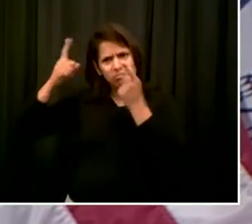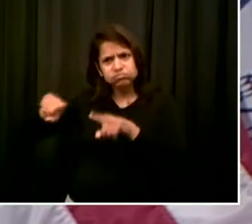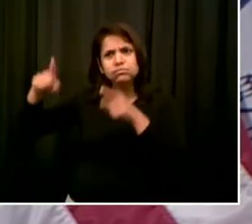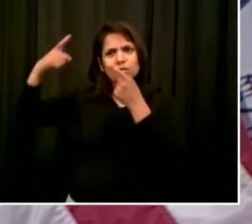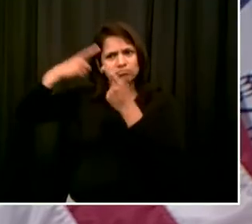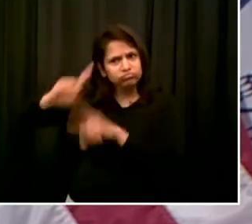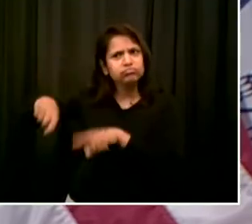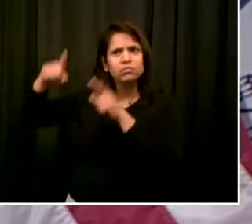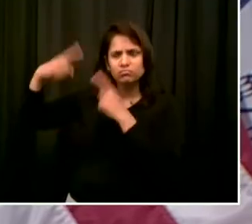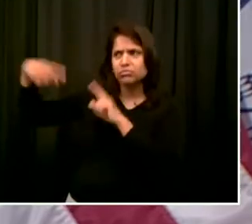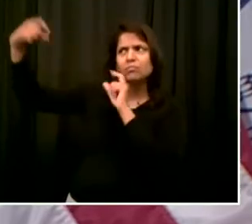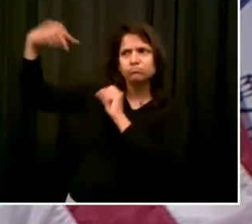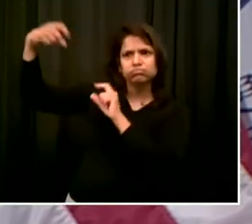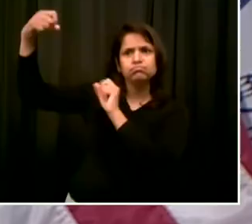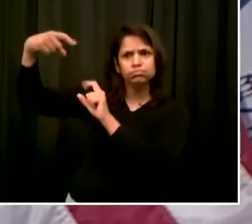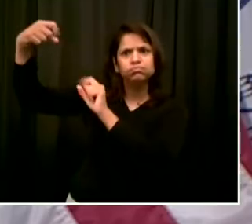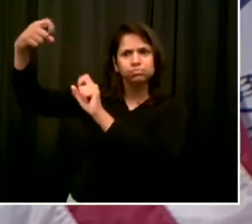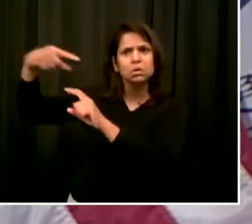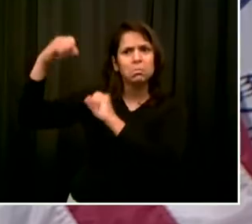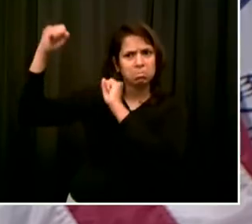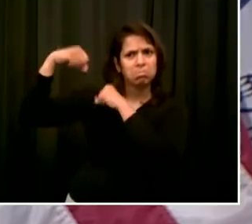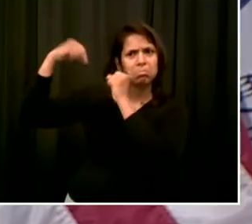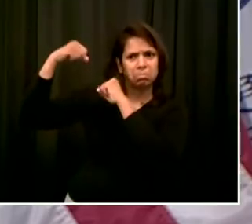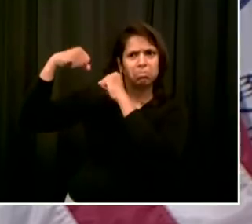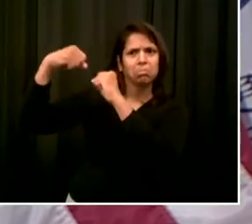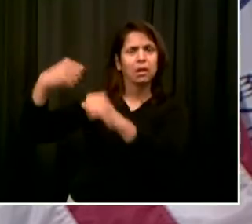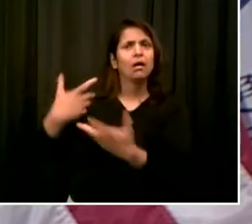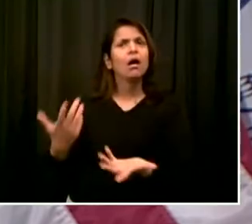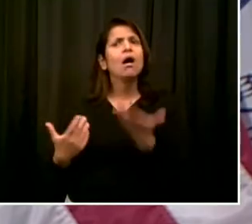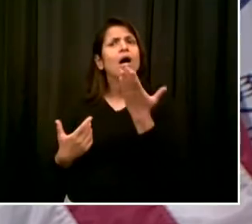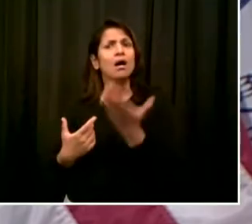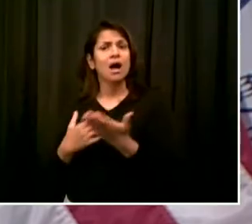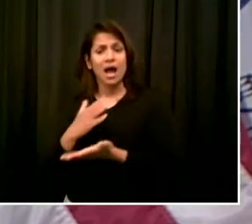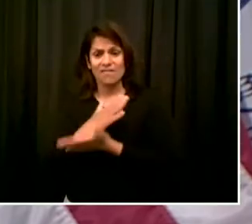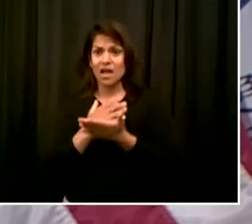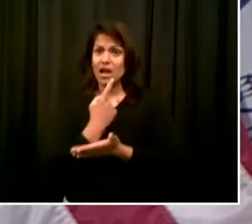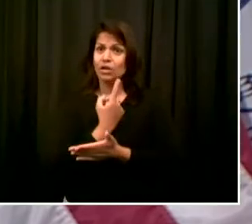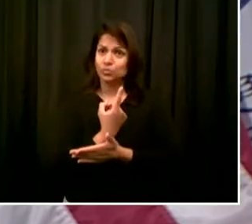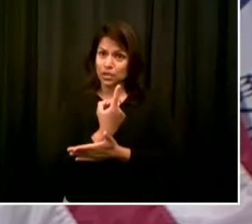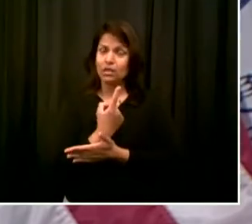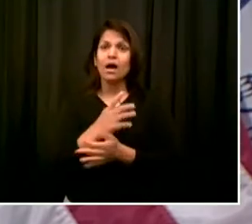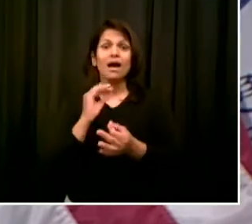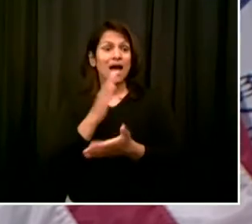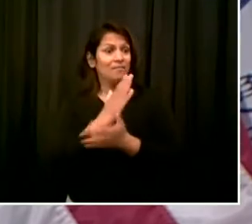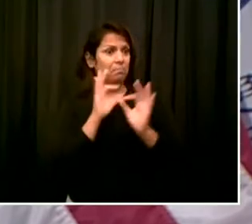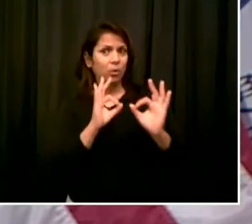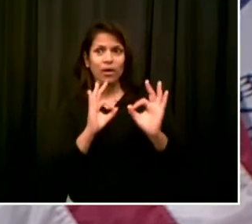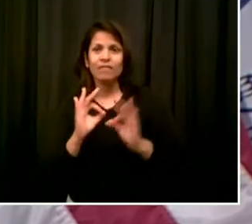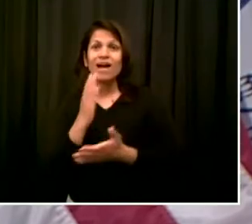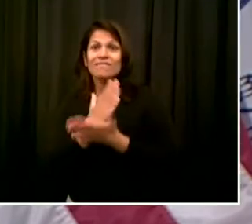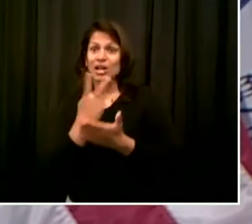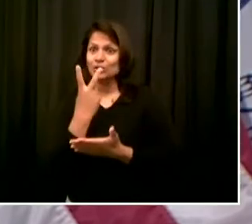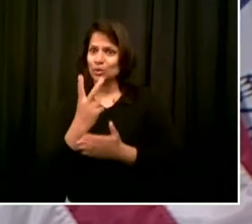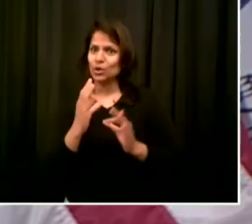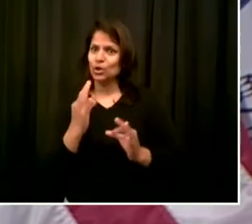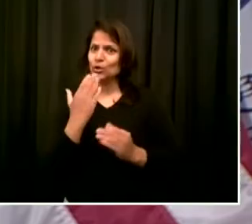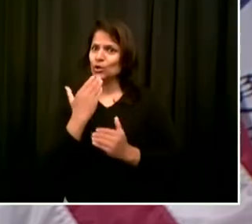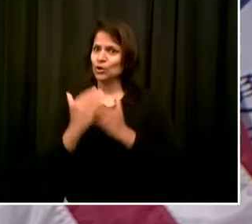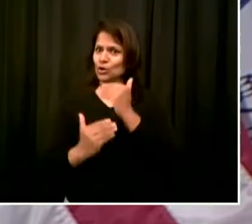DIFFERENCES BUT OVERWHELMINGLY, WE ARE ALIGNED. I AM ENTHUSIASTIC THAT PHASE I